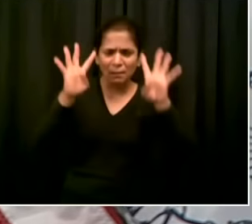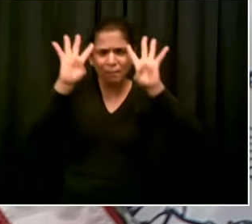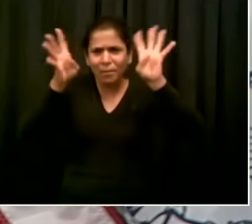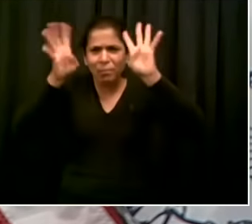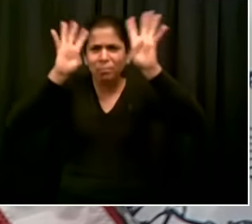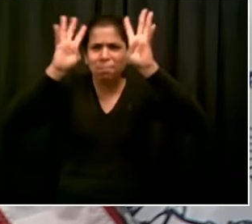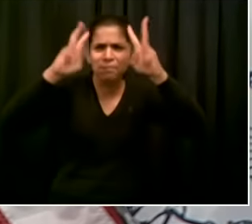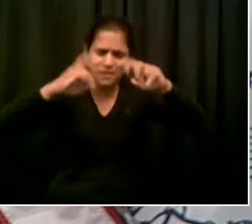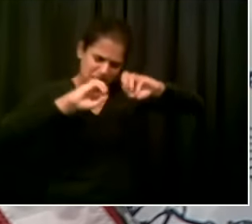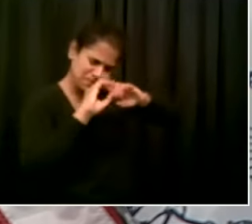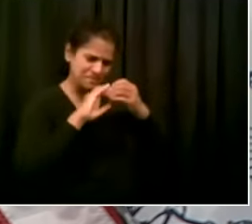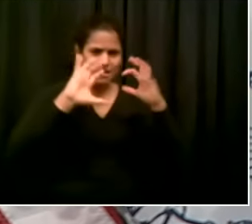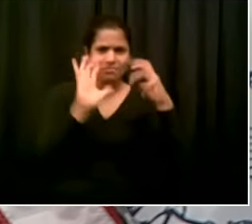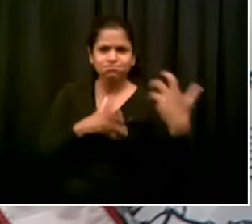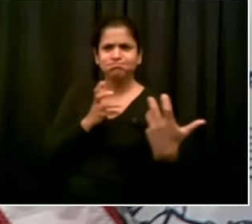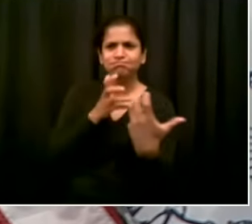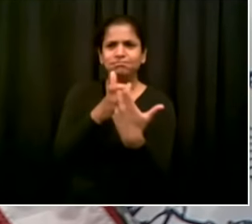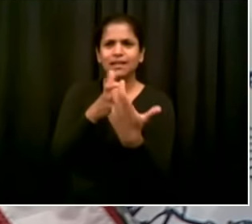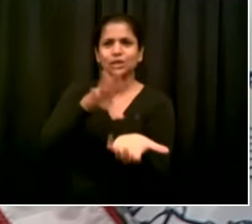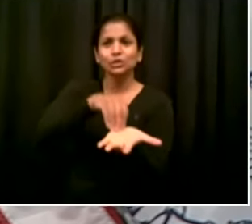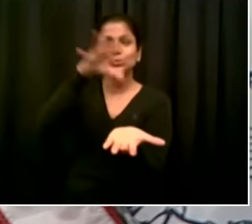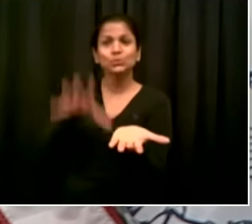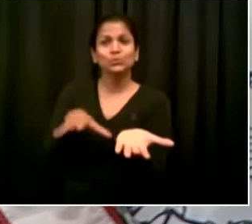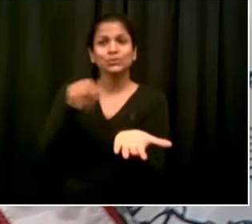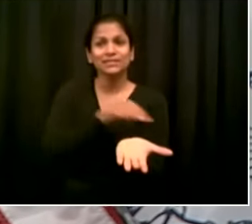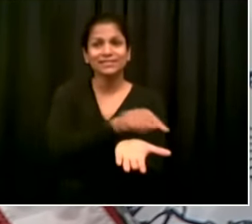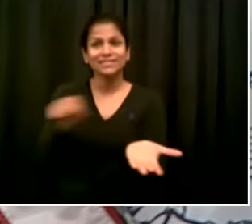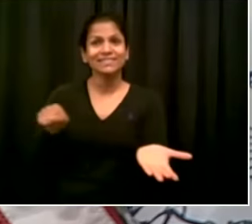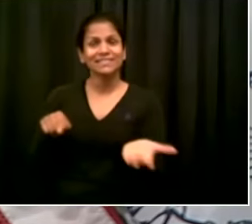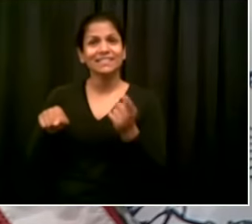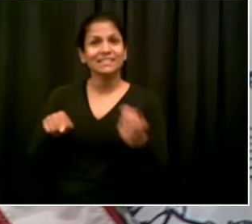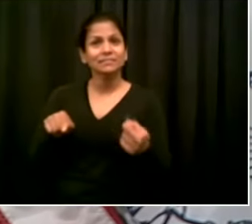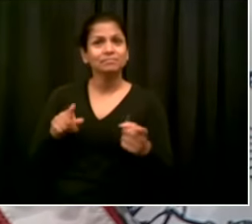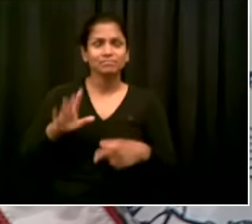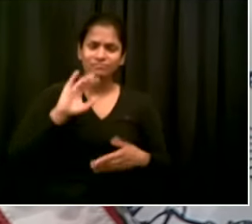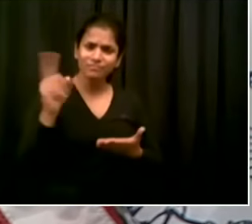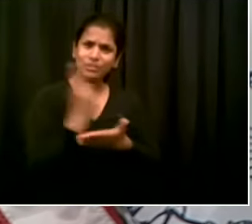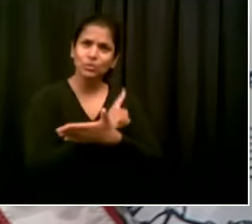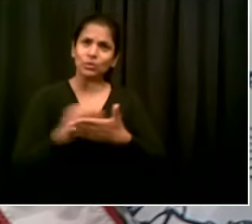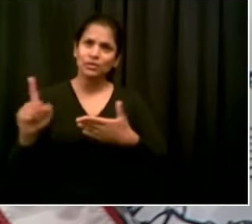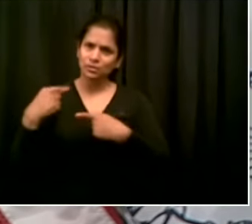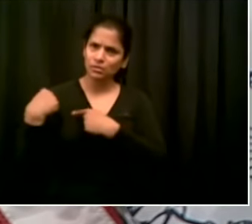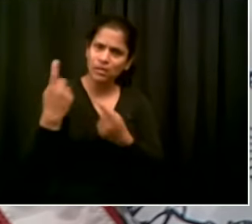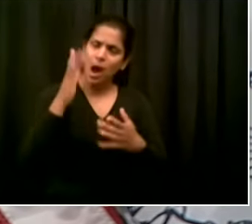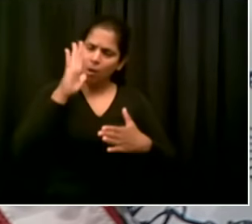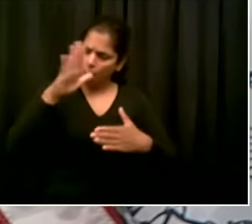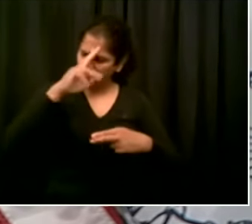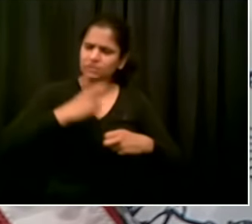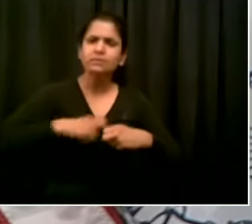HEALTH AND ALL OF OUR OTHER PARTNERS TO GET IT RIGHT FOR OUR KIDS AND OUR FAMILIES AND OUR EDUCATORS AND